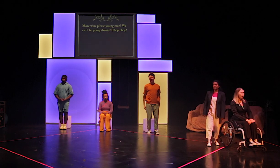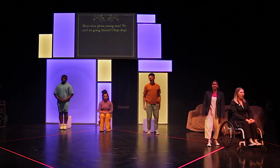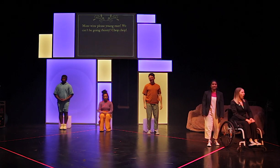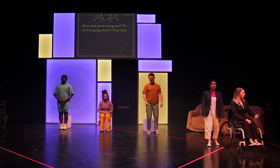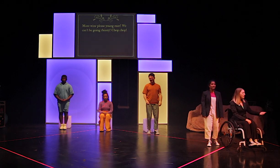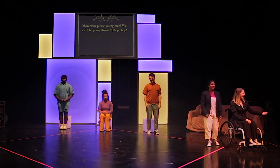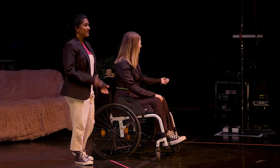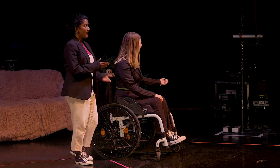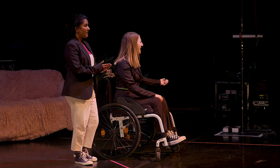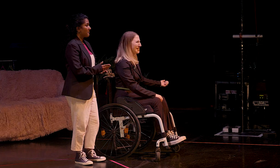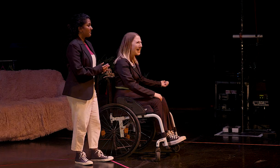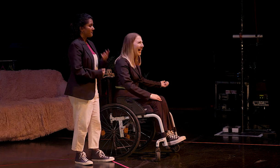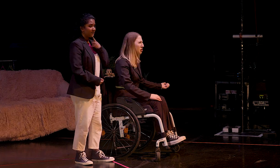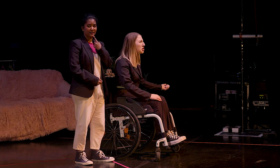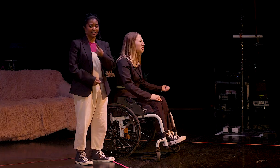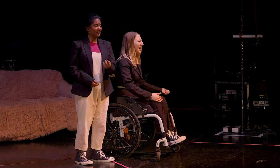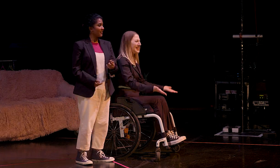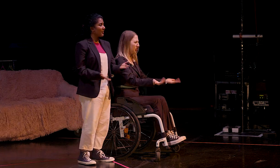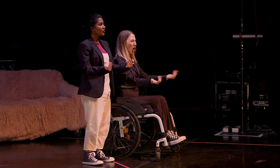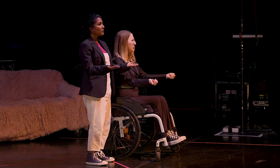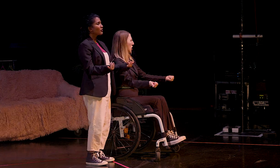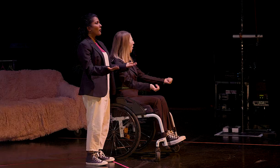Are you kidding me? Did he actually just say that? Chop chop?